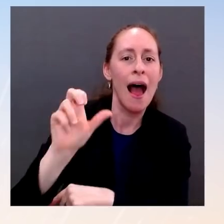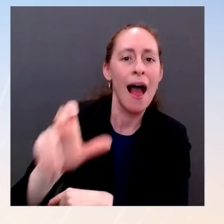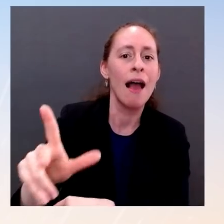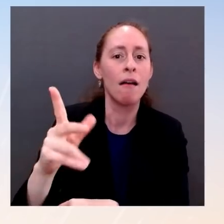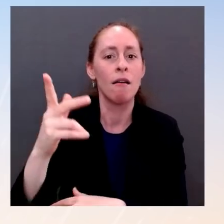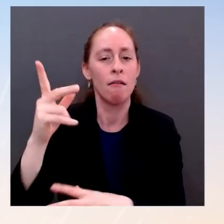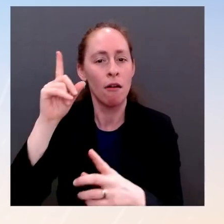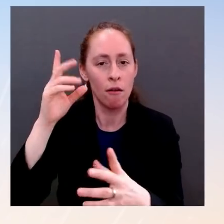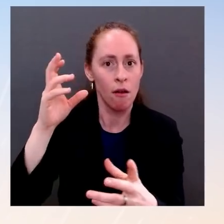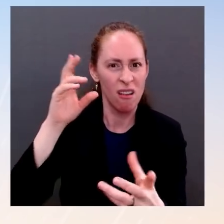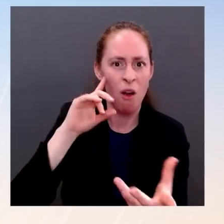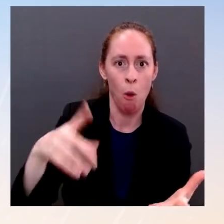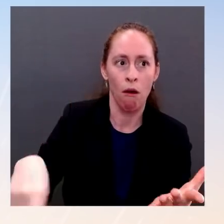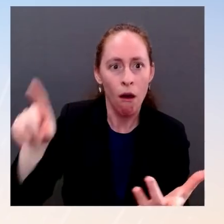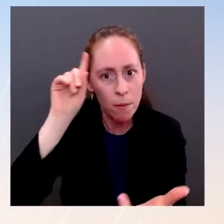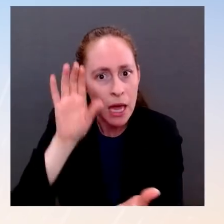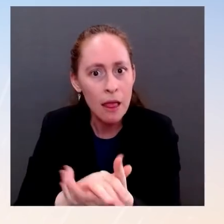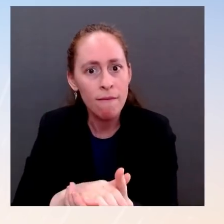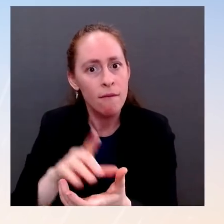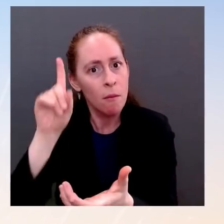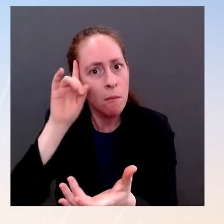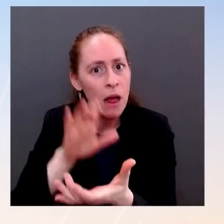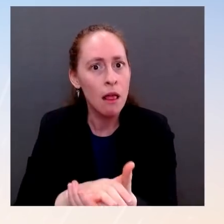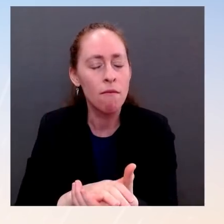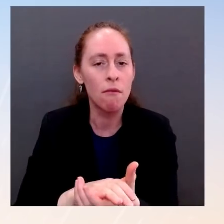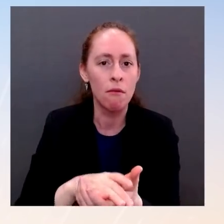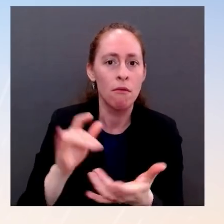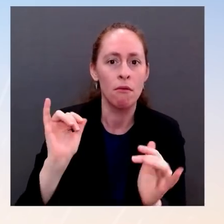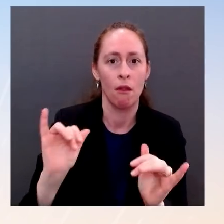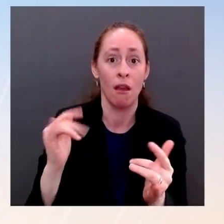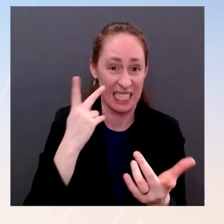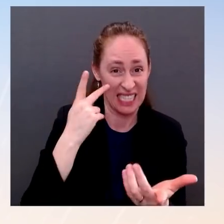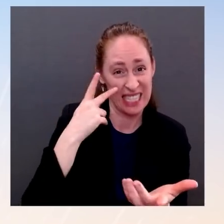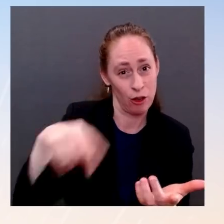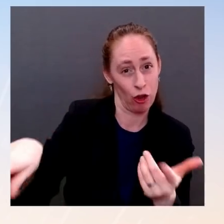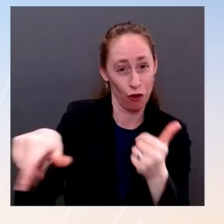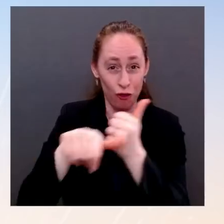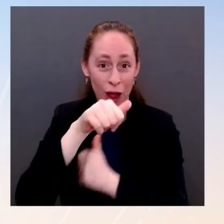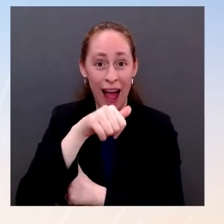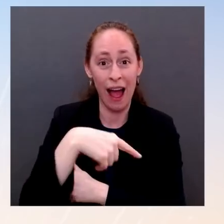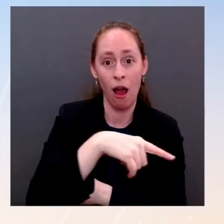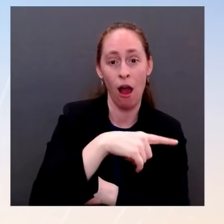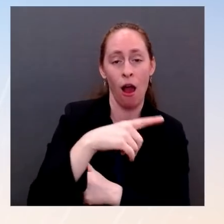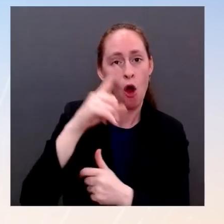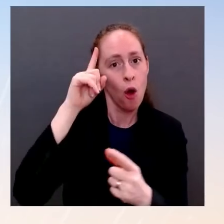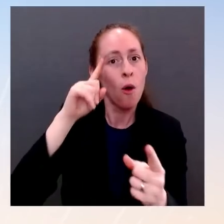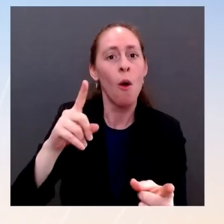with a further invasion of Ukraine, we may see further destabilizing or destructive cyber activity.